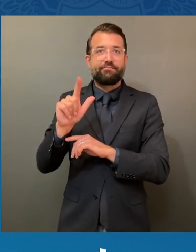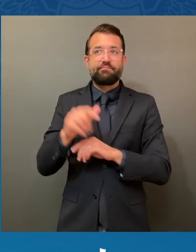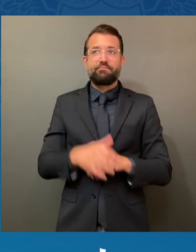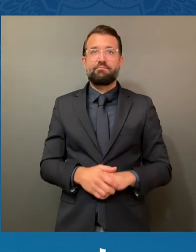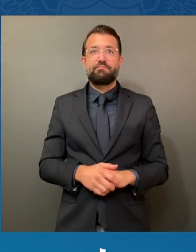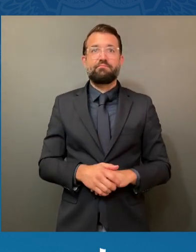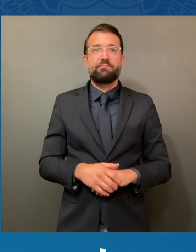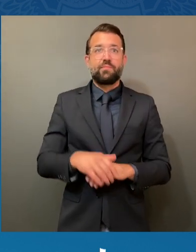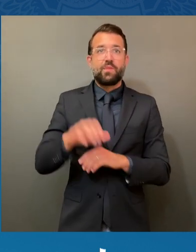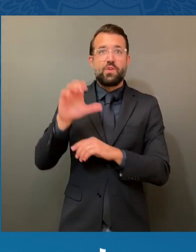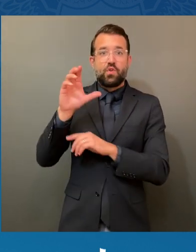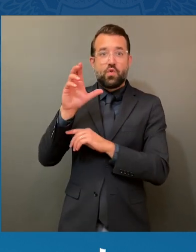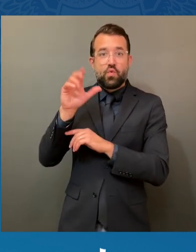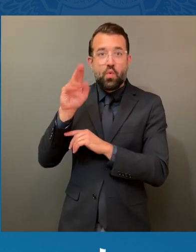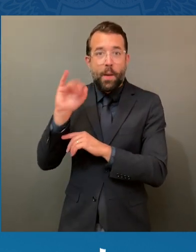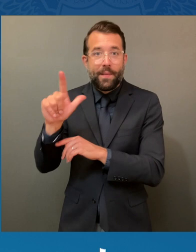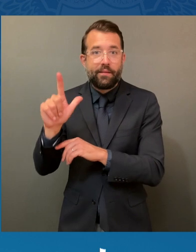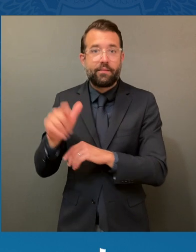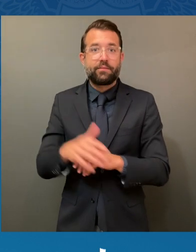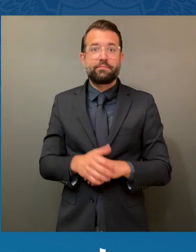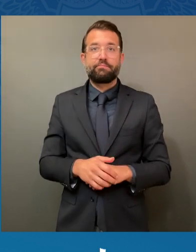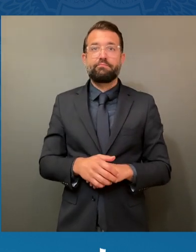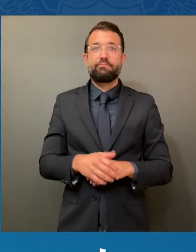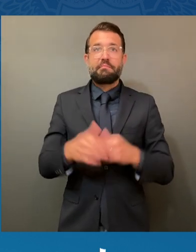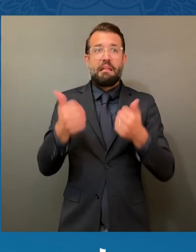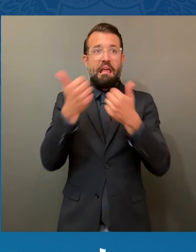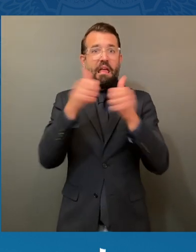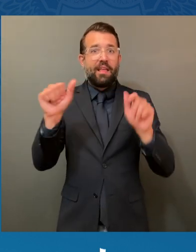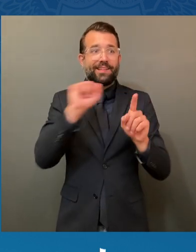that means working very closely with your state law enforcement community